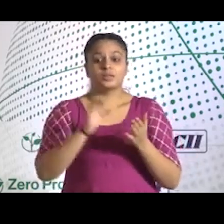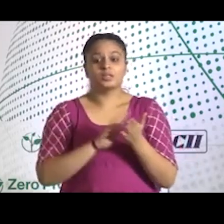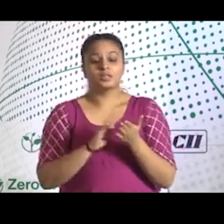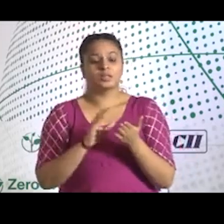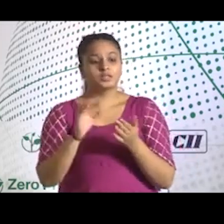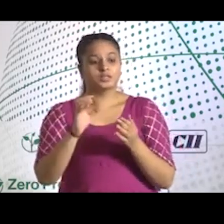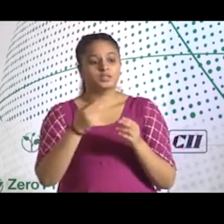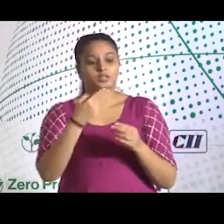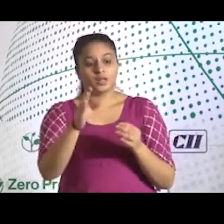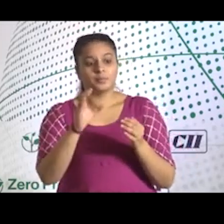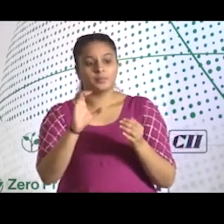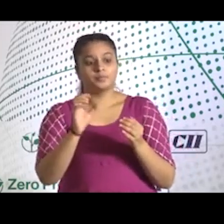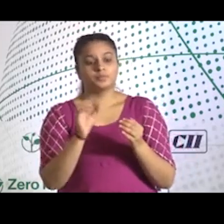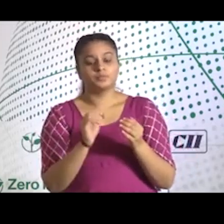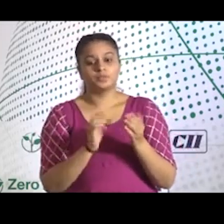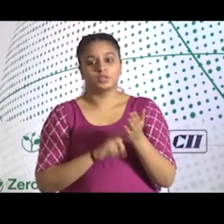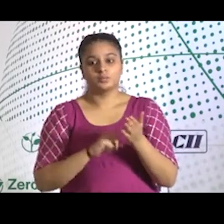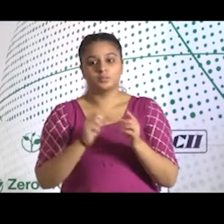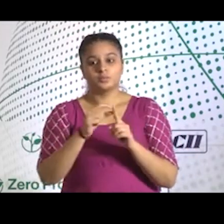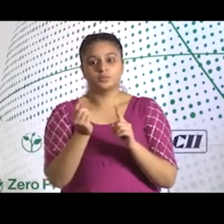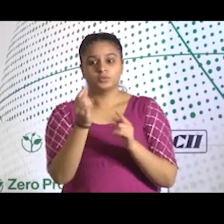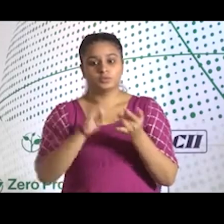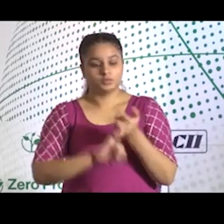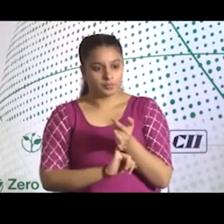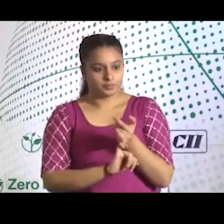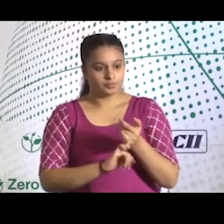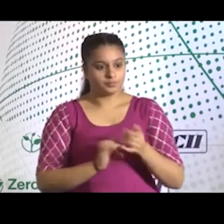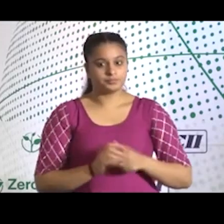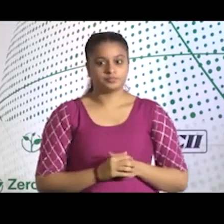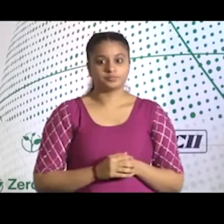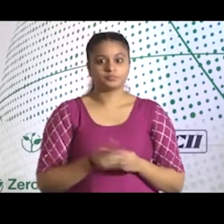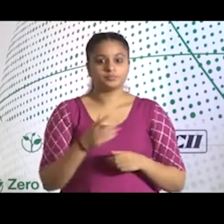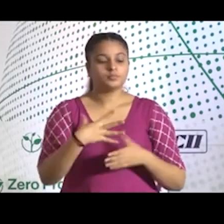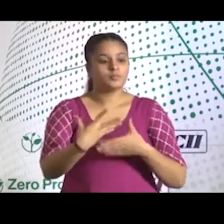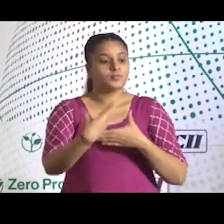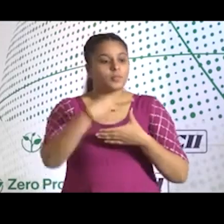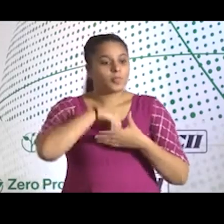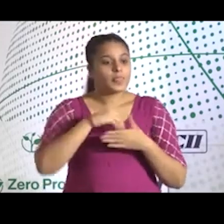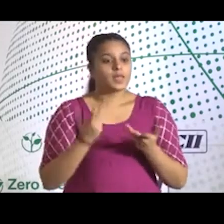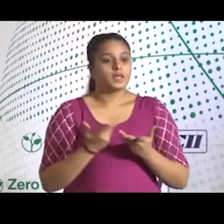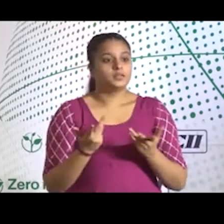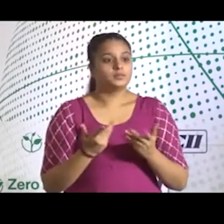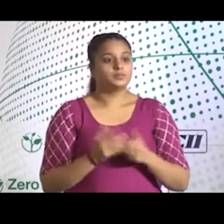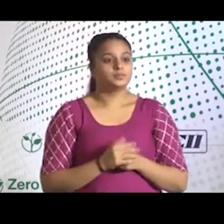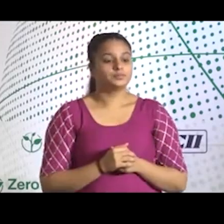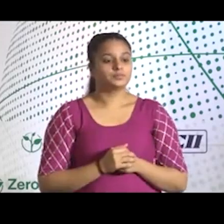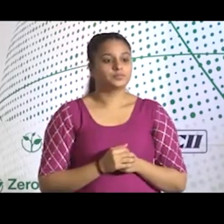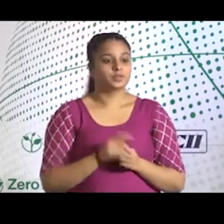that is run for all out pressure hiring and we do adopt it for our person of disability as well.